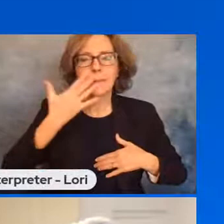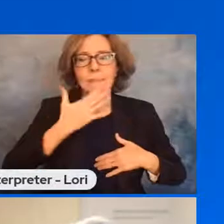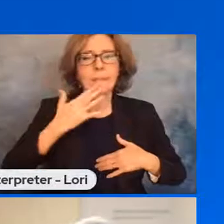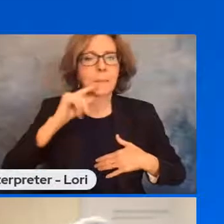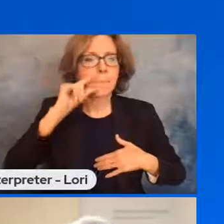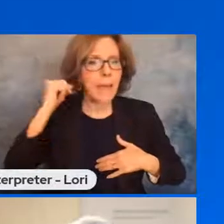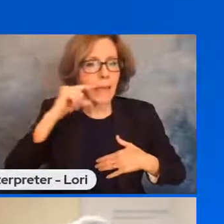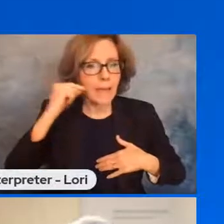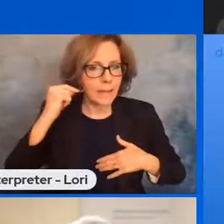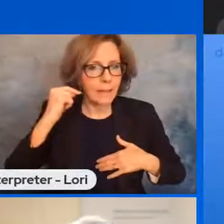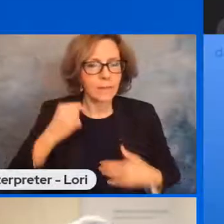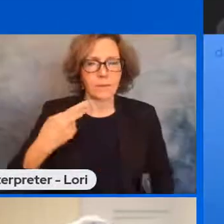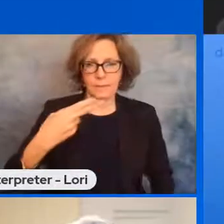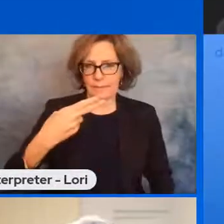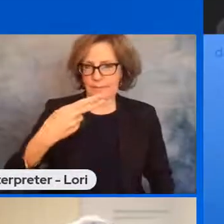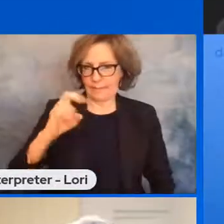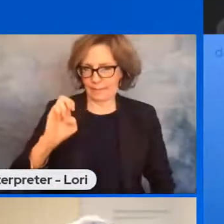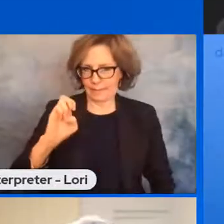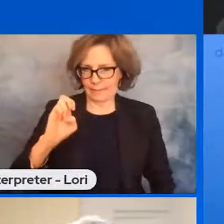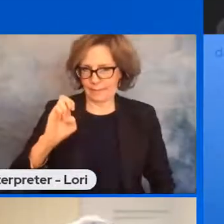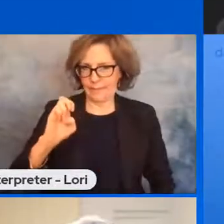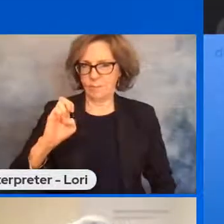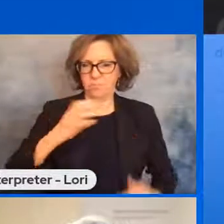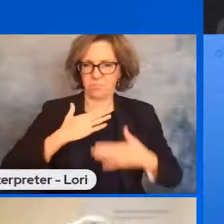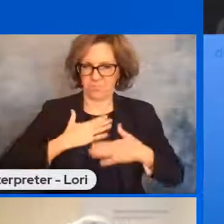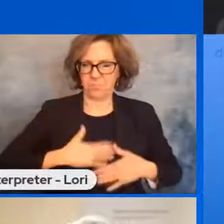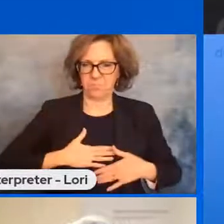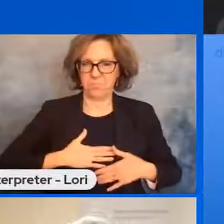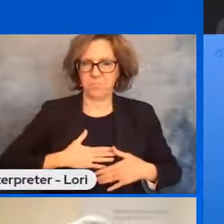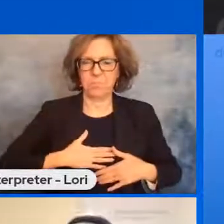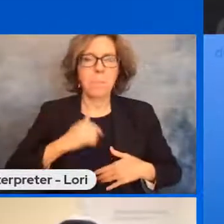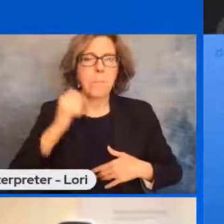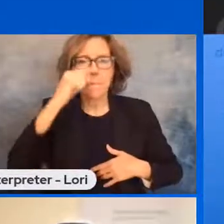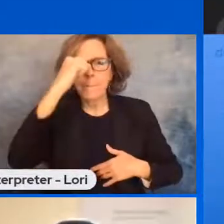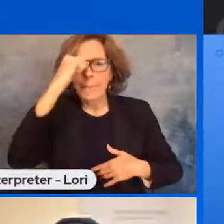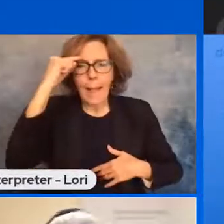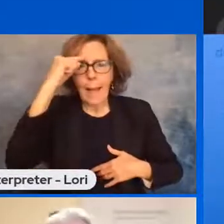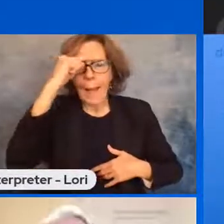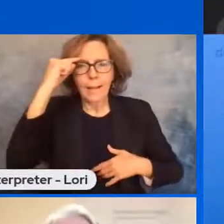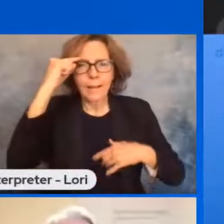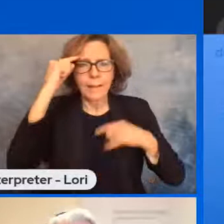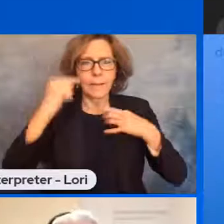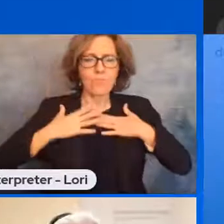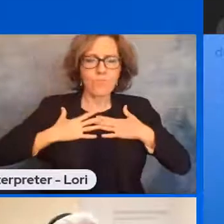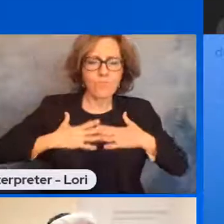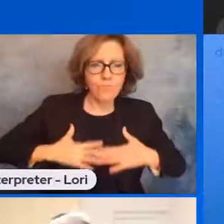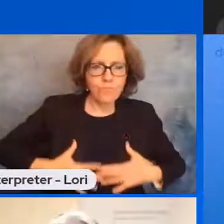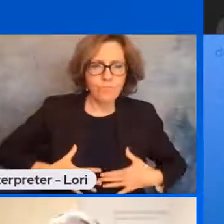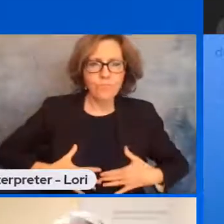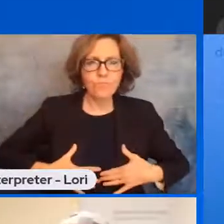I've got gray hair, black glasses, black headphones, a green jumper, and I'm sitting in my home office